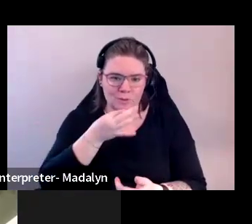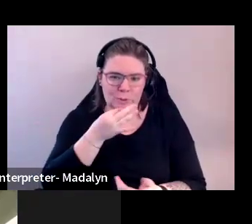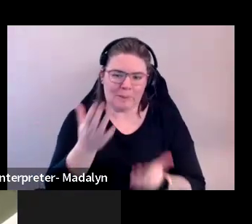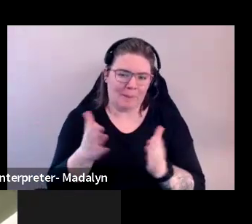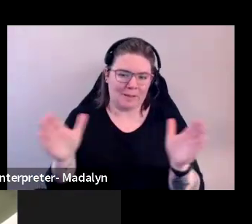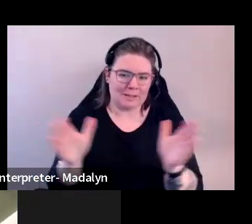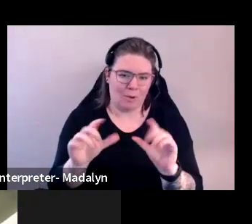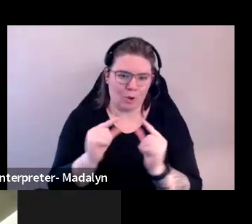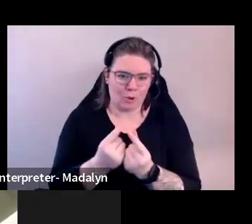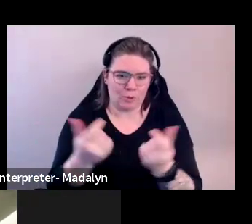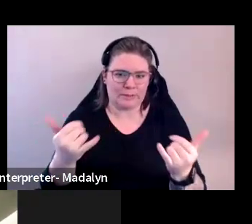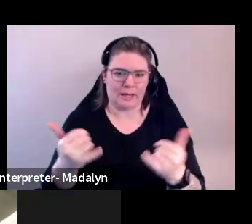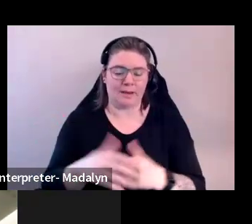Don Dew: We do have people in Puerto Rico